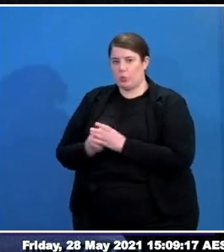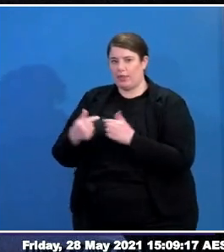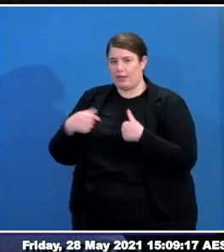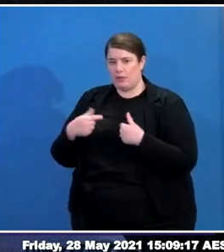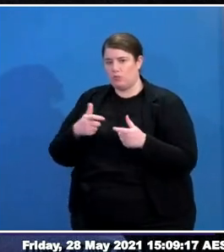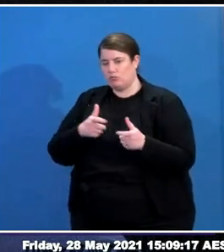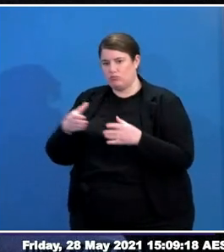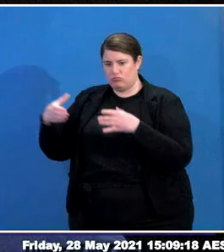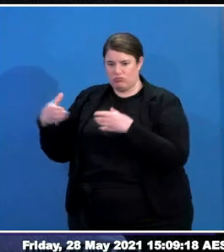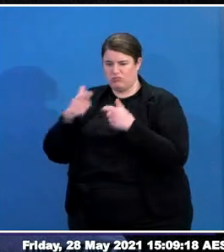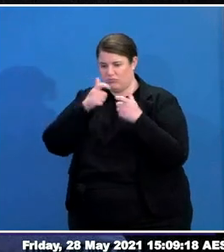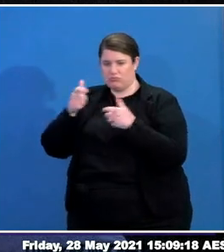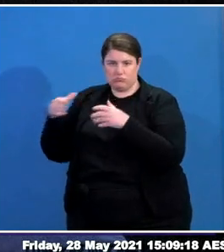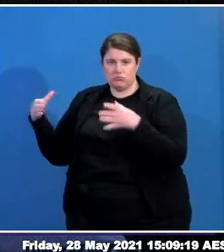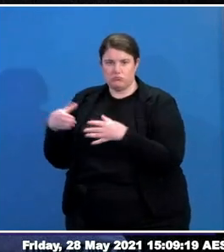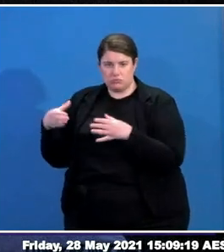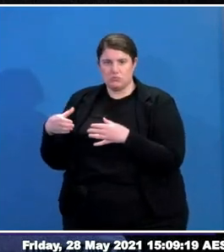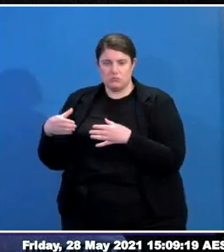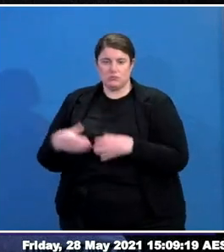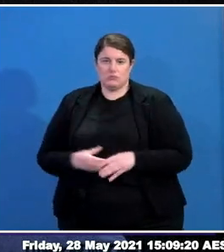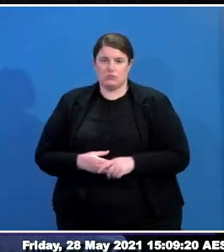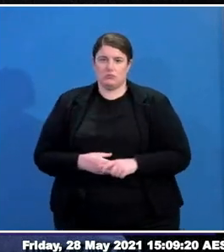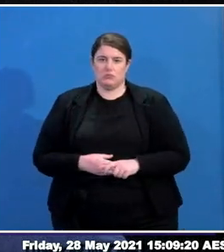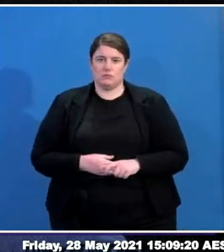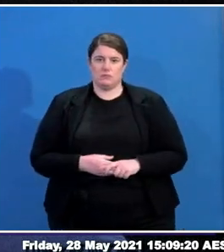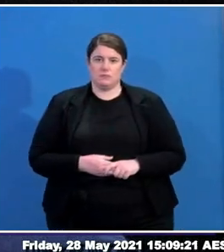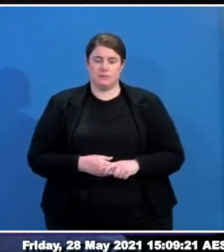they conform with the practice standards.